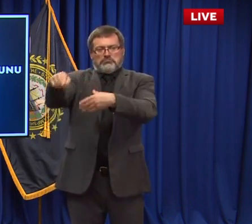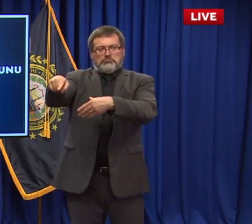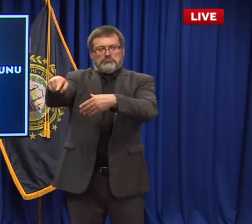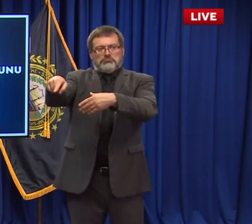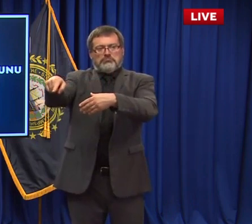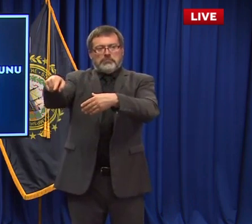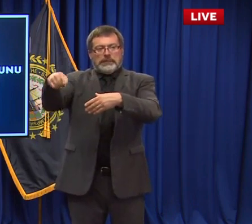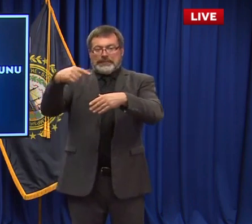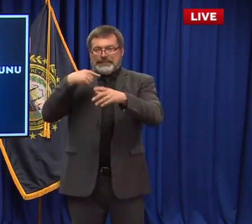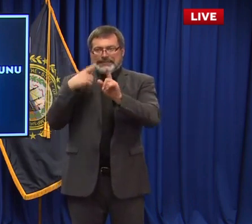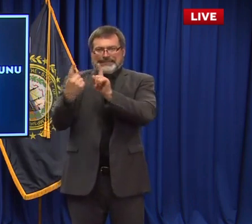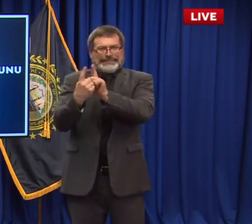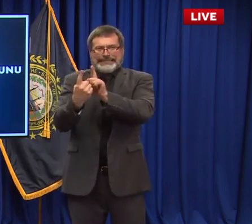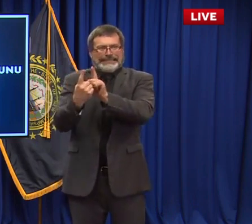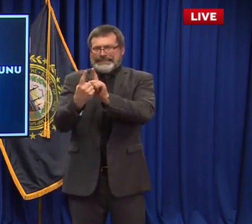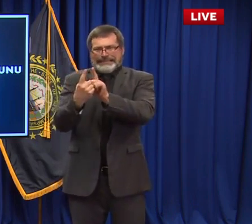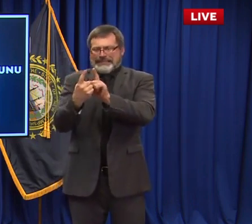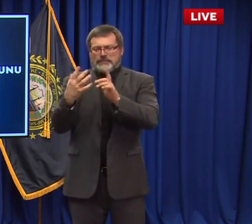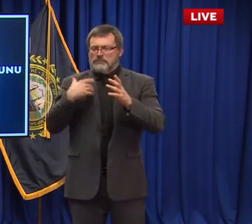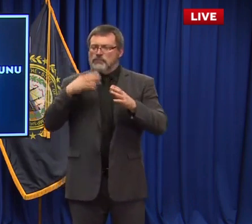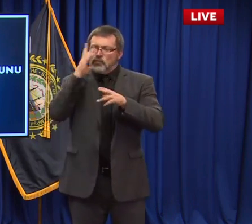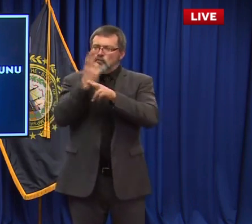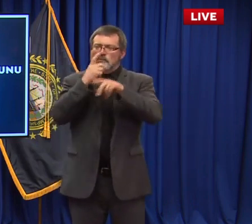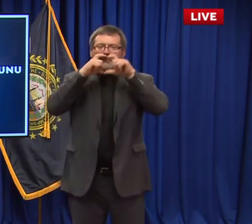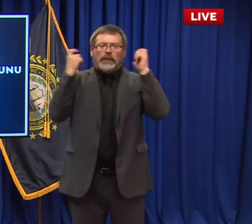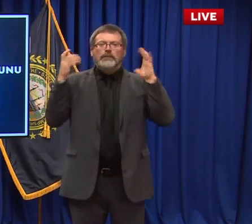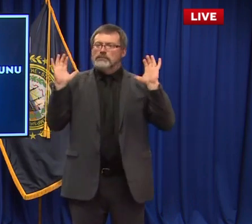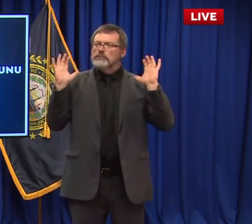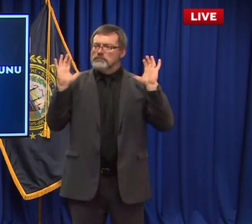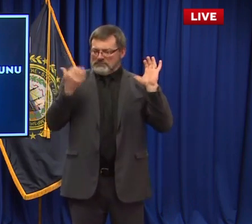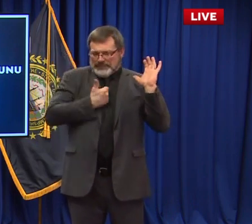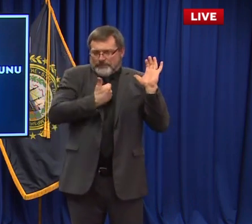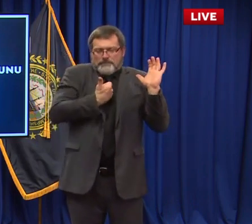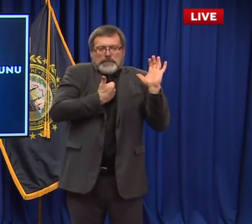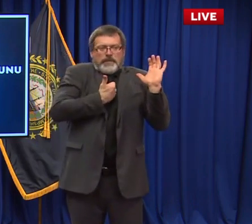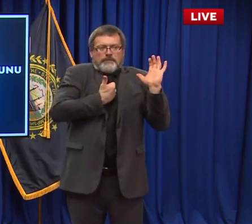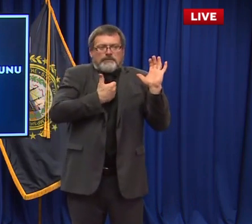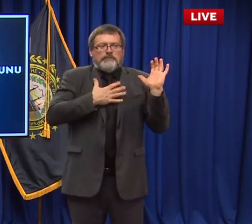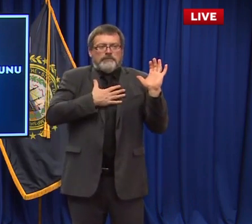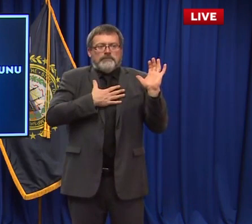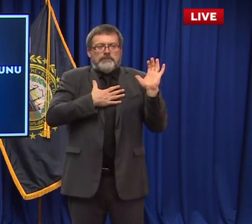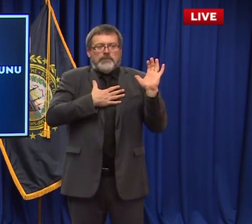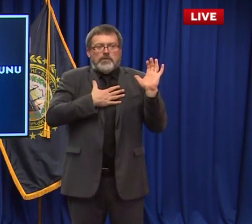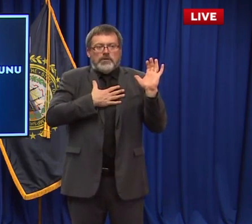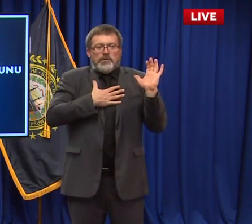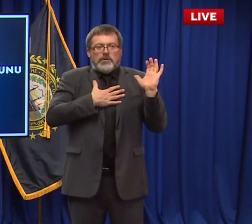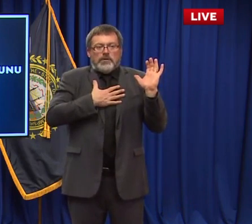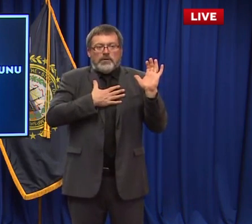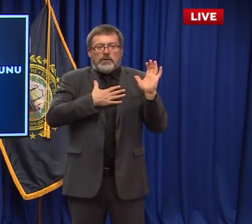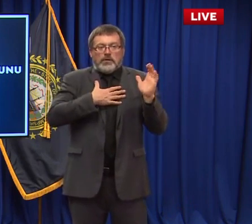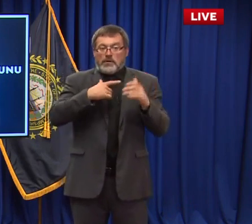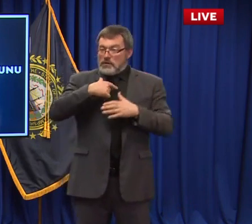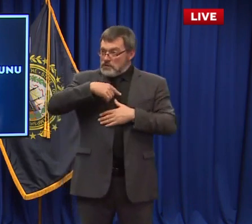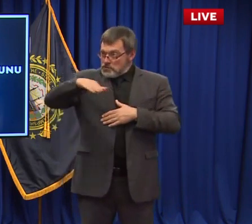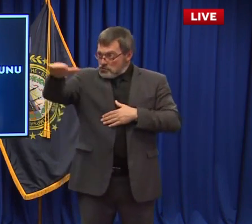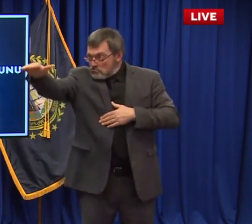CONSISTENT PHYSICAL -- SEPARATION OF SIX FEET, SHOULD BE WEARING A MASK, YEAH.